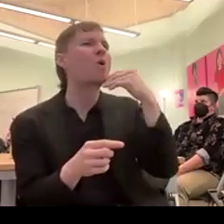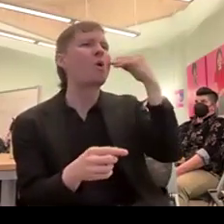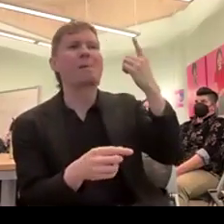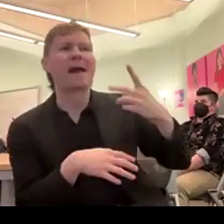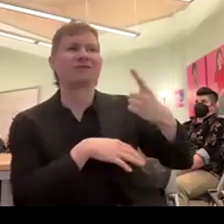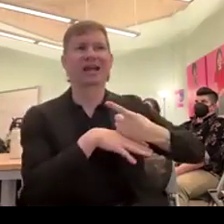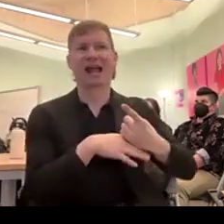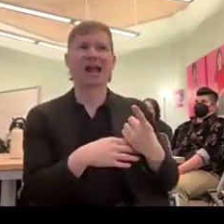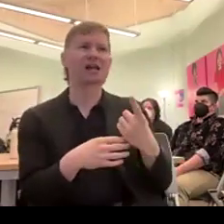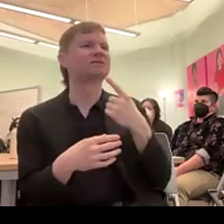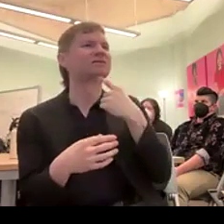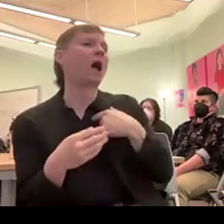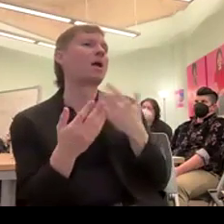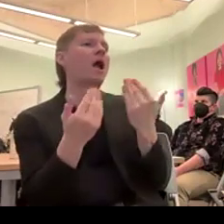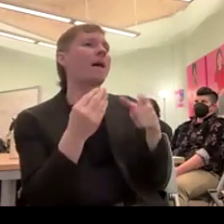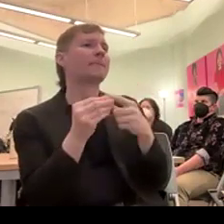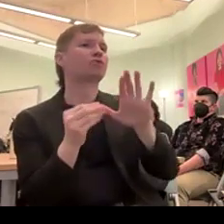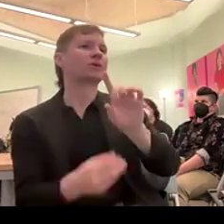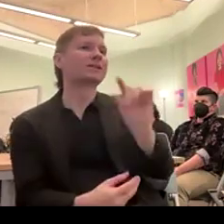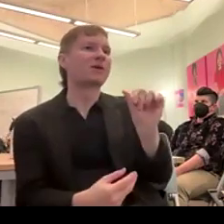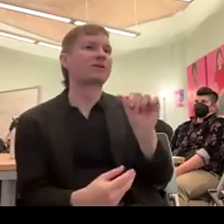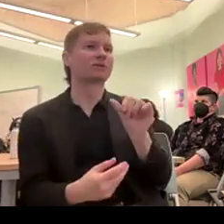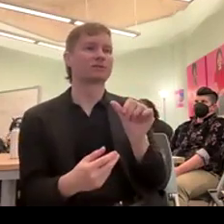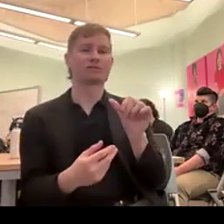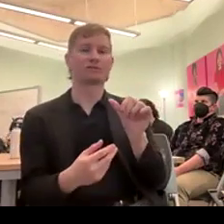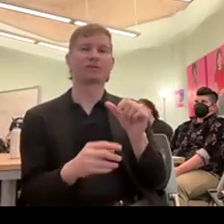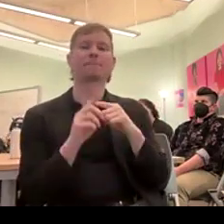why do you...?" No one's ever asked me directly, "Why do you go home for half days?" or "Tell me